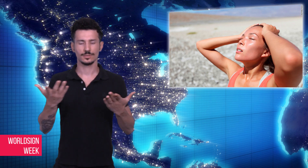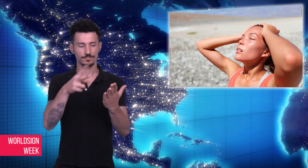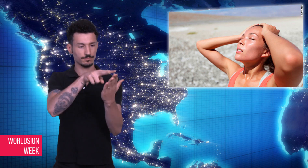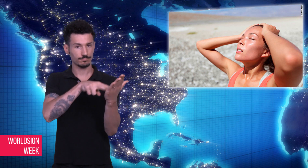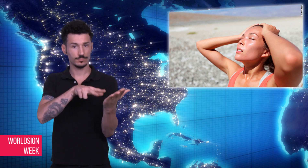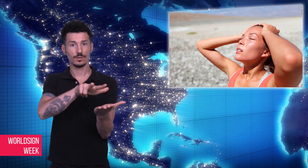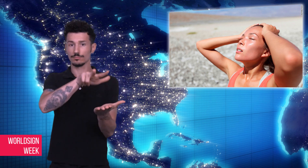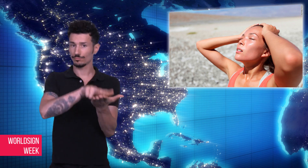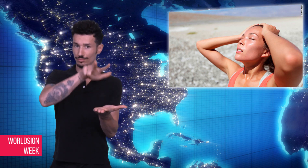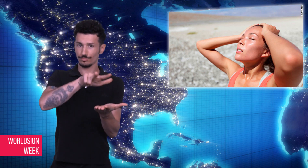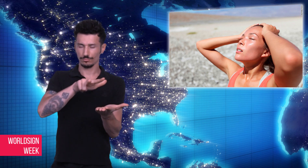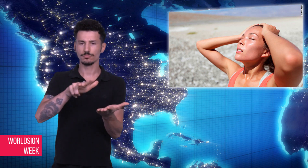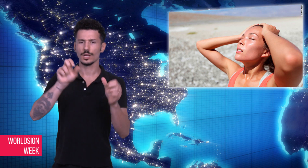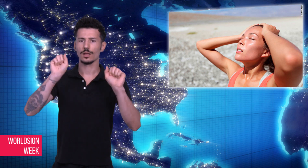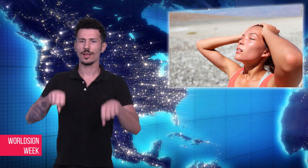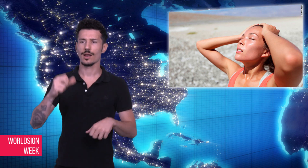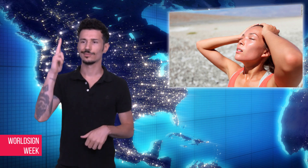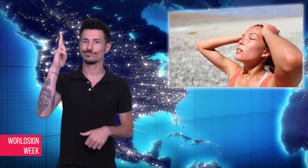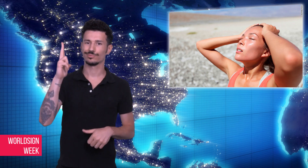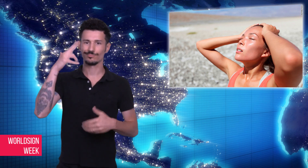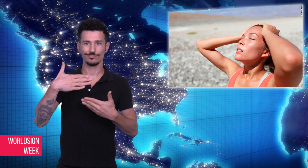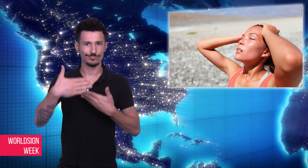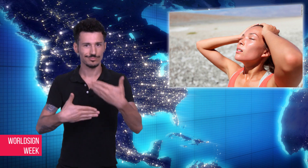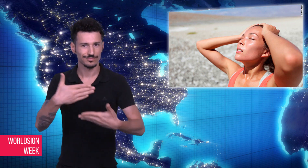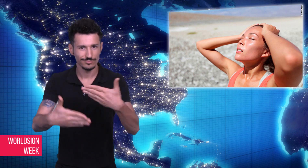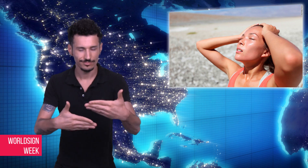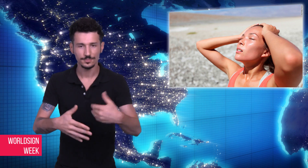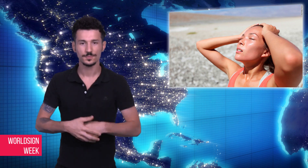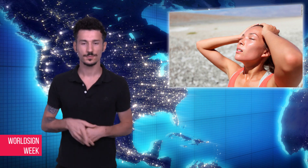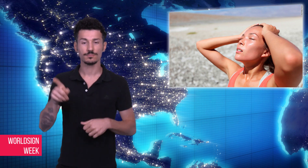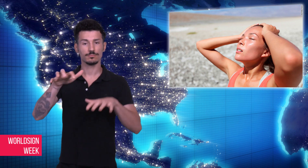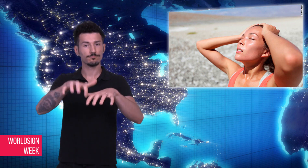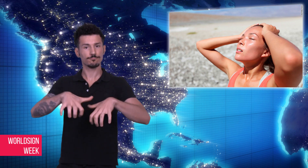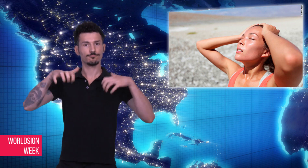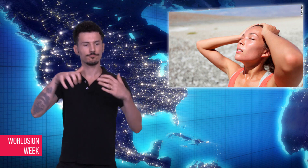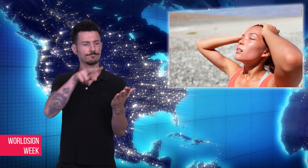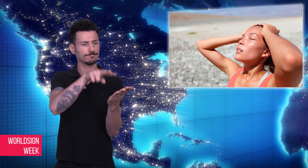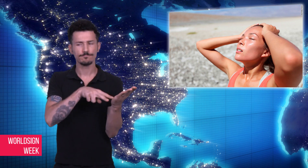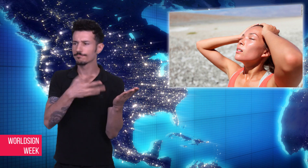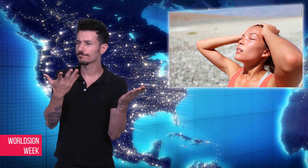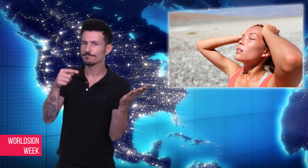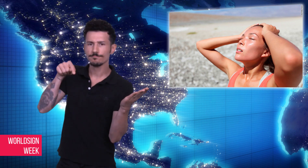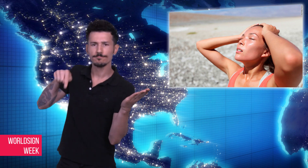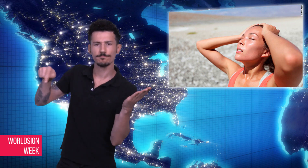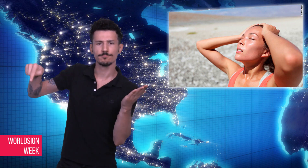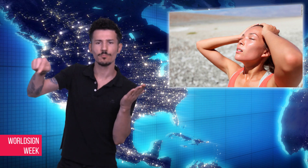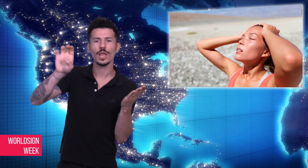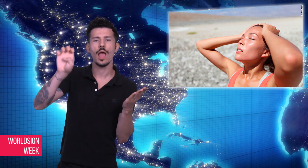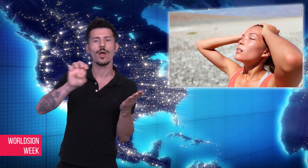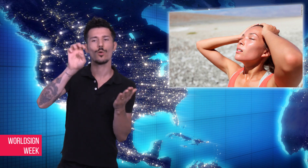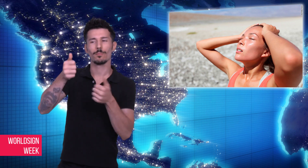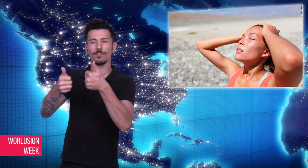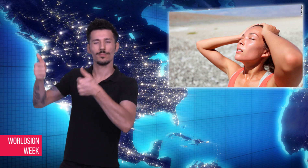will need to approve this legislation to make the move official, but the